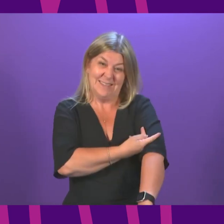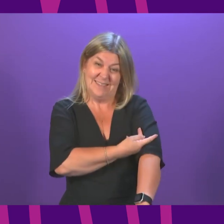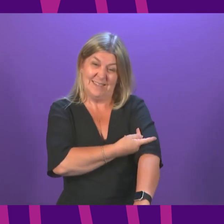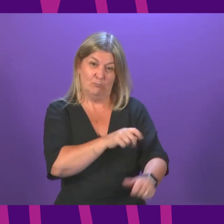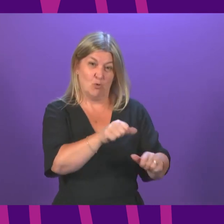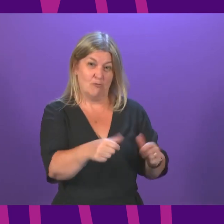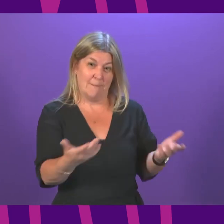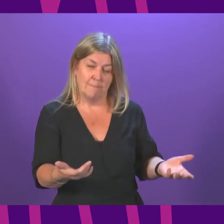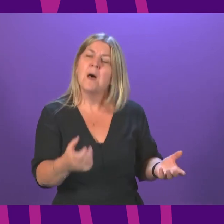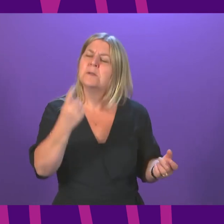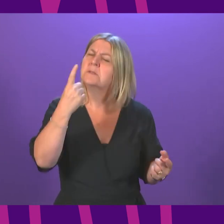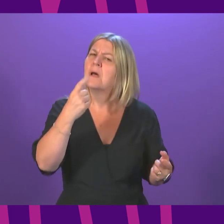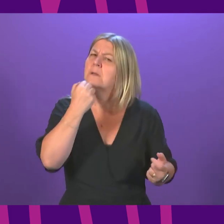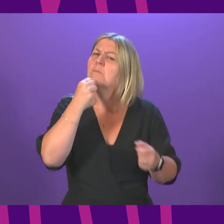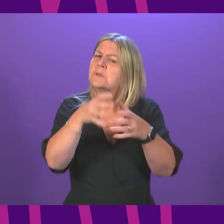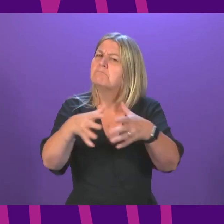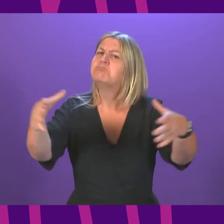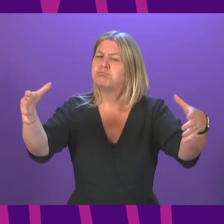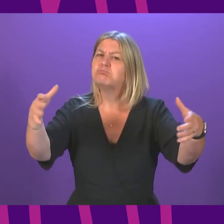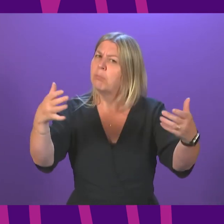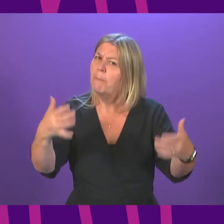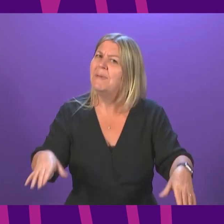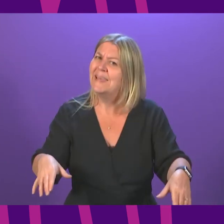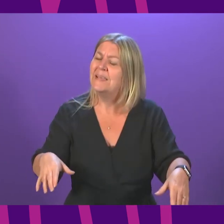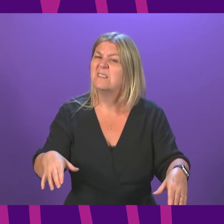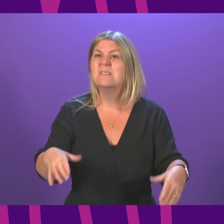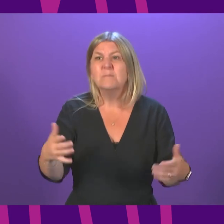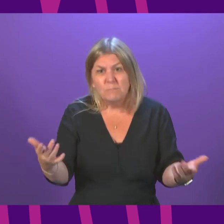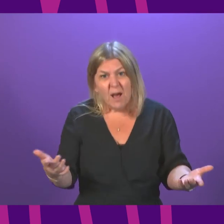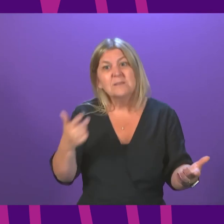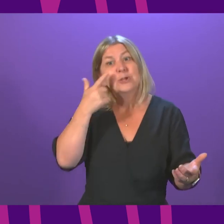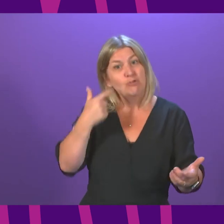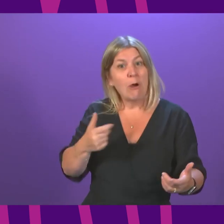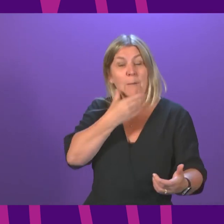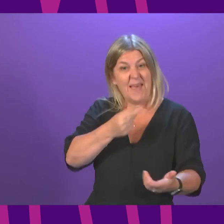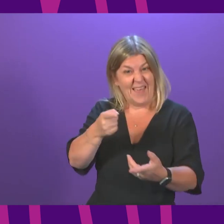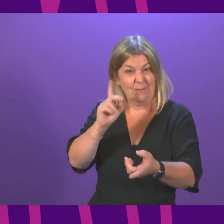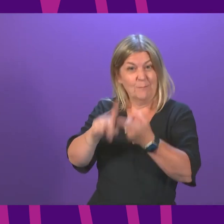the concerns that Scottish Care expressed were listened to, and I am grateful to Jackie